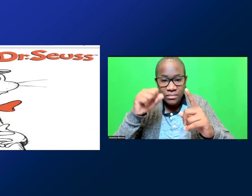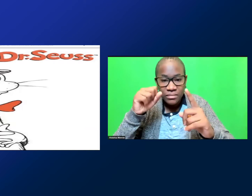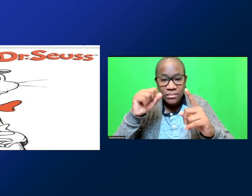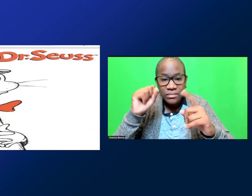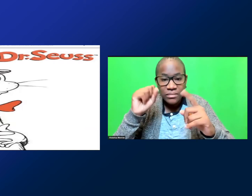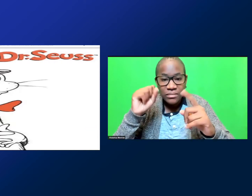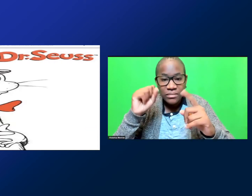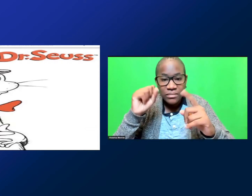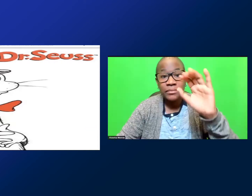okay more yes is coming through